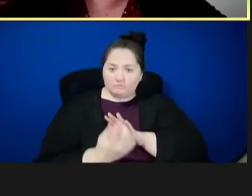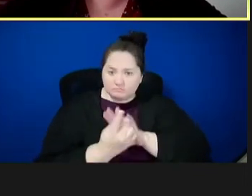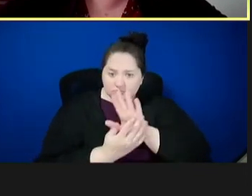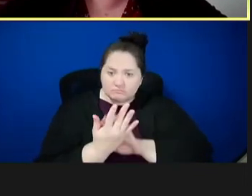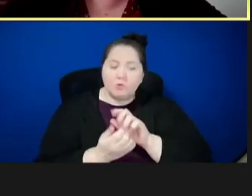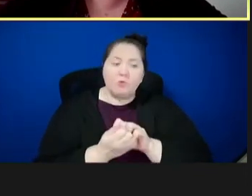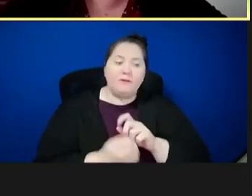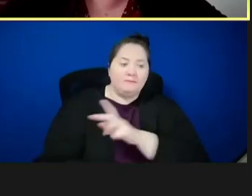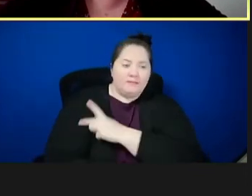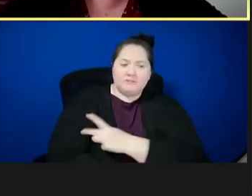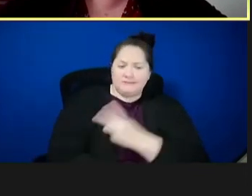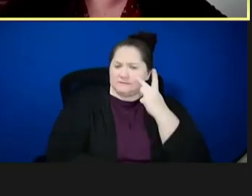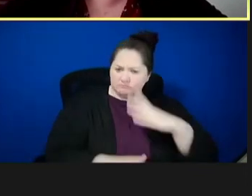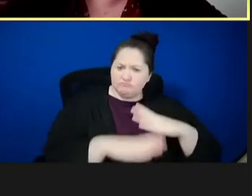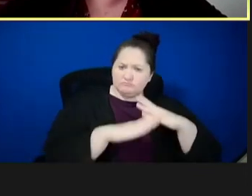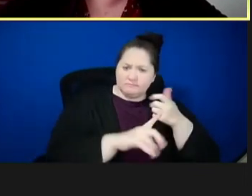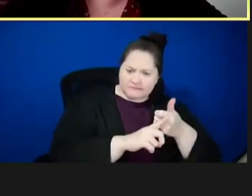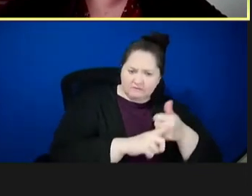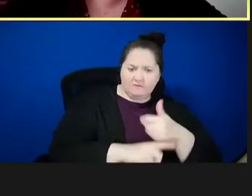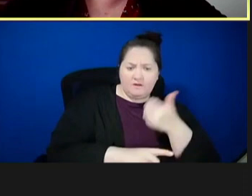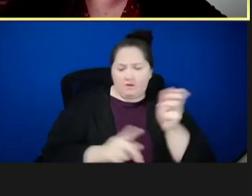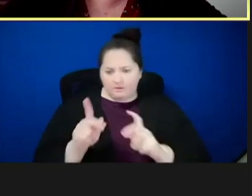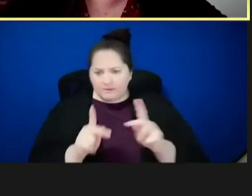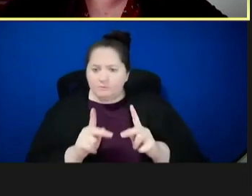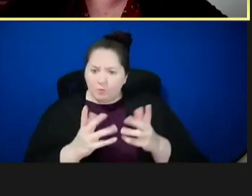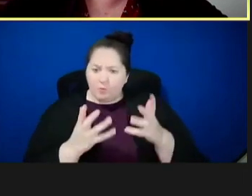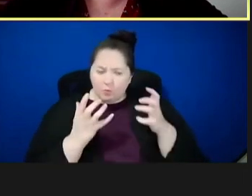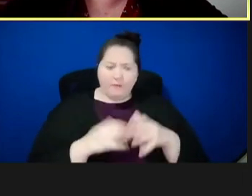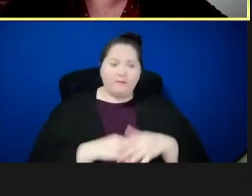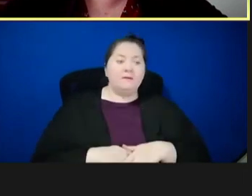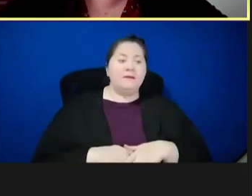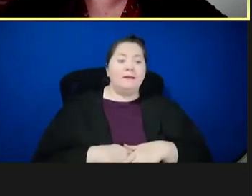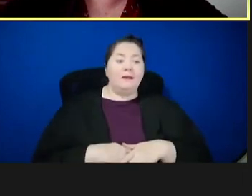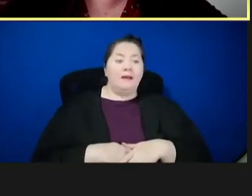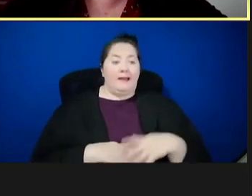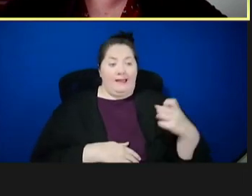others from getting sick. Half of those frontline staff in the survey accepted